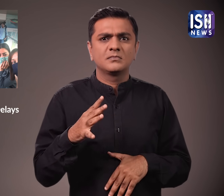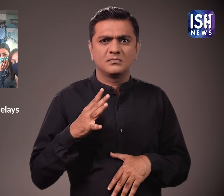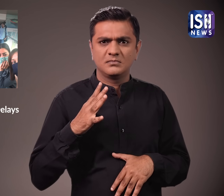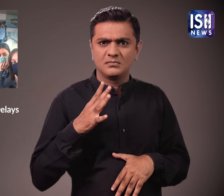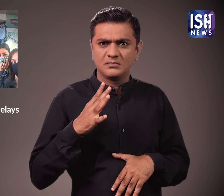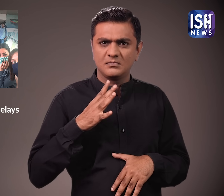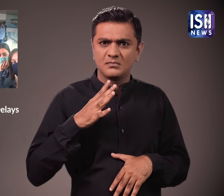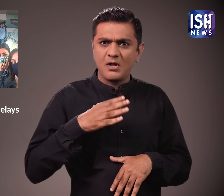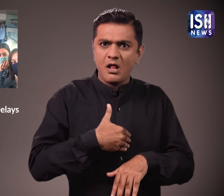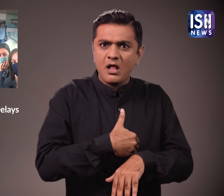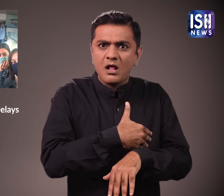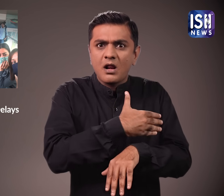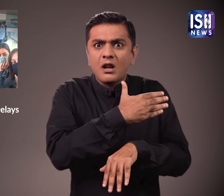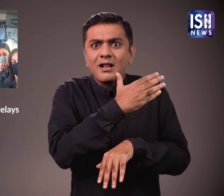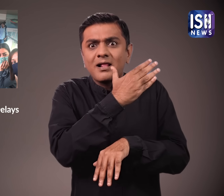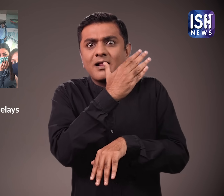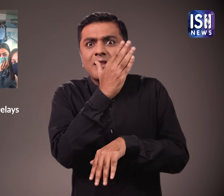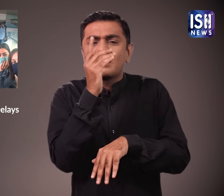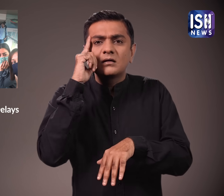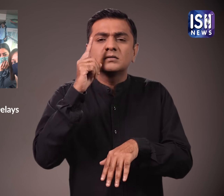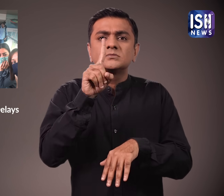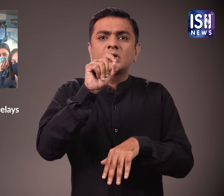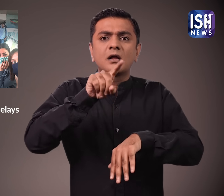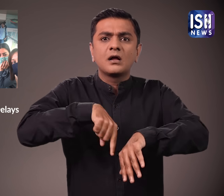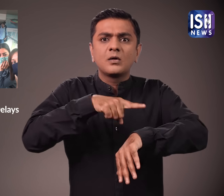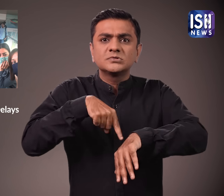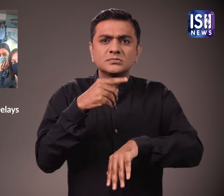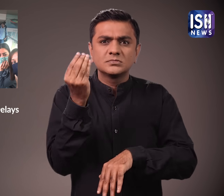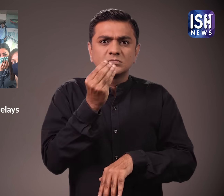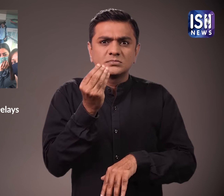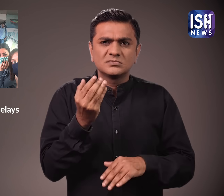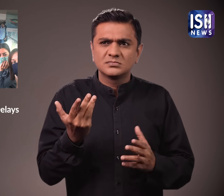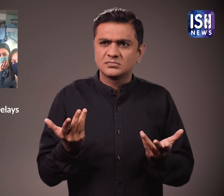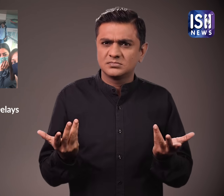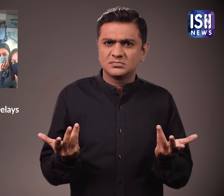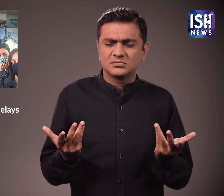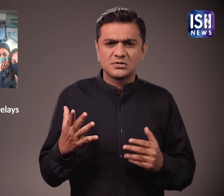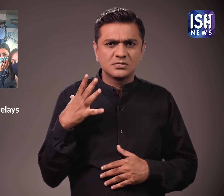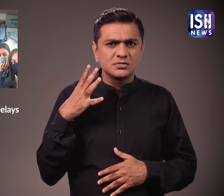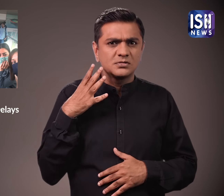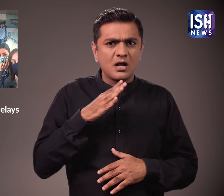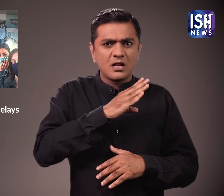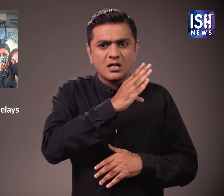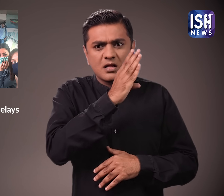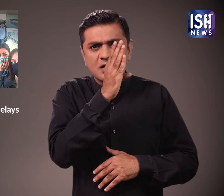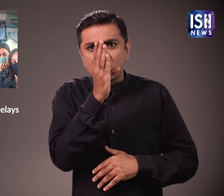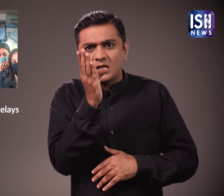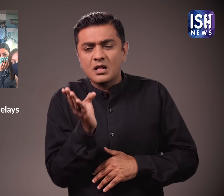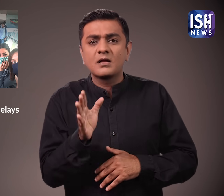However, the flight did not take off and the passengers were made to sit in the aircraft for about 10 hours!